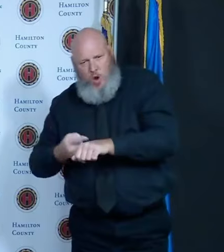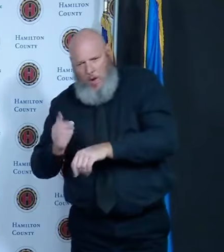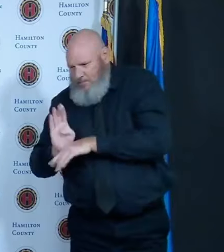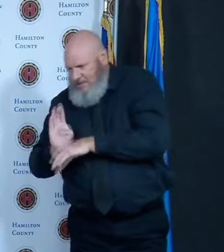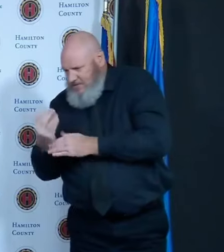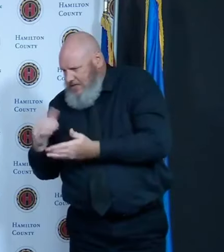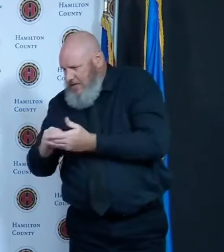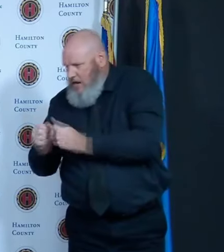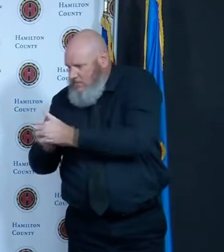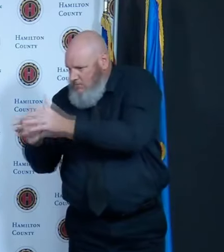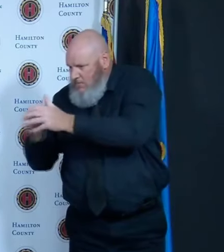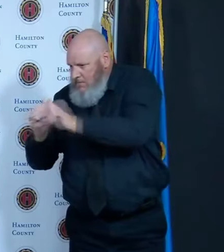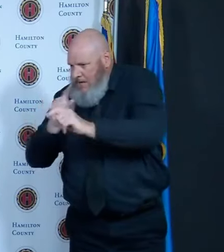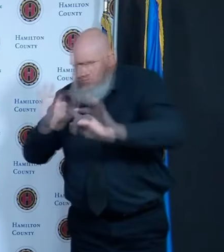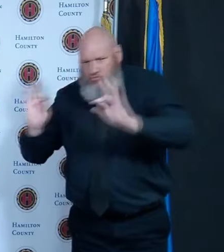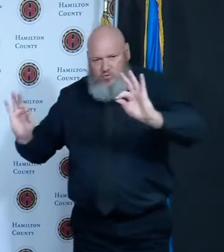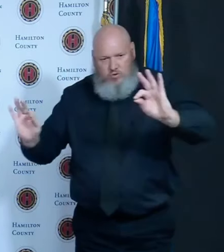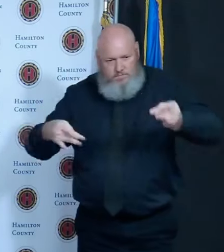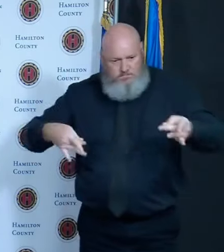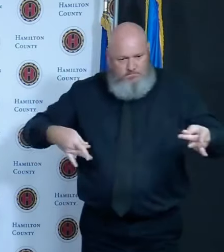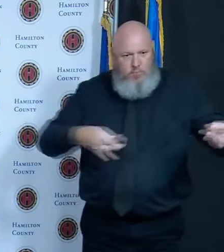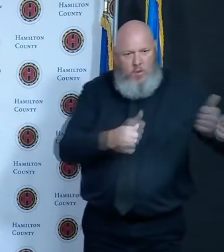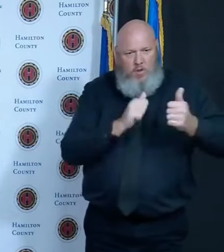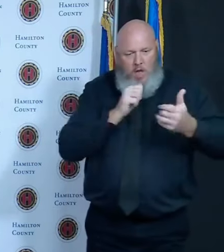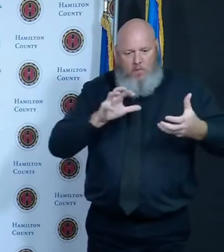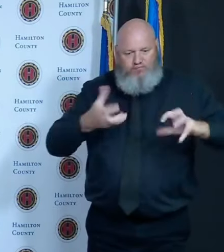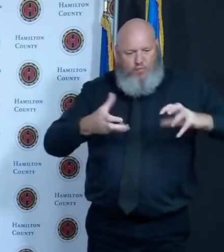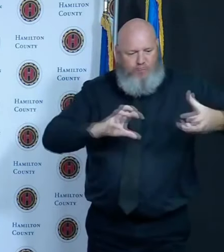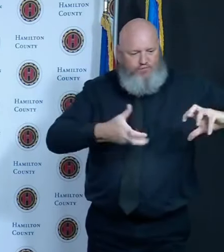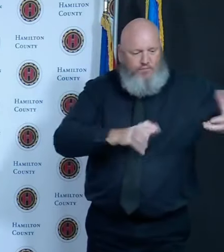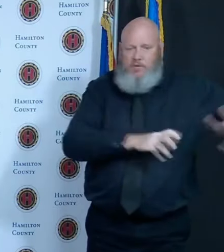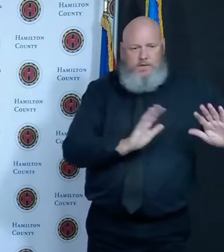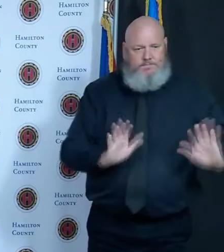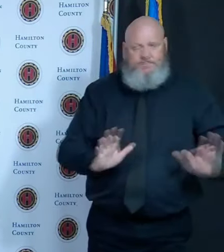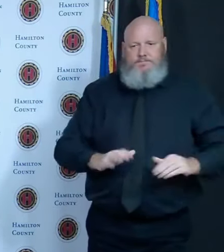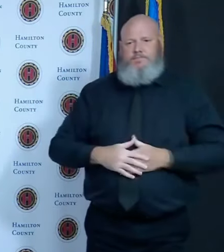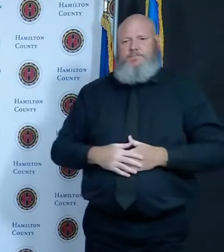coronavirus vaccine is on the market that's not practical and that will kill an